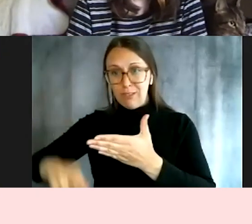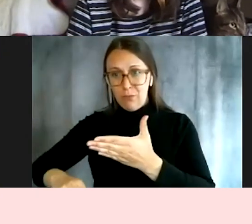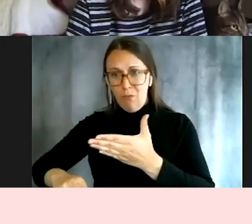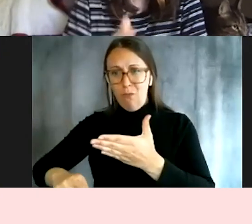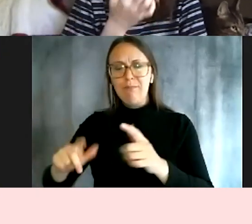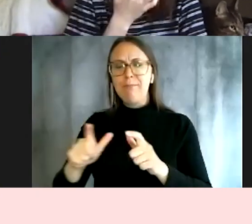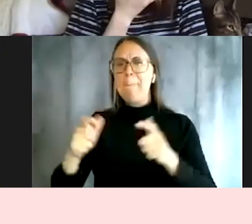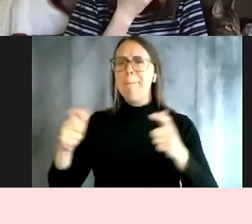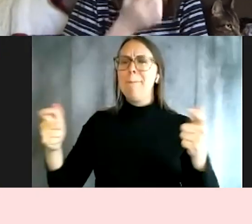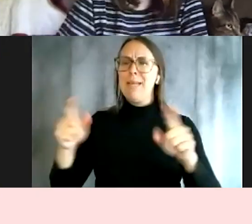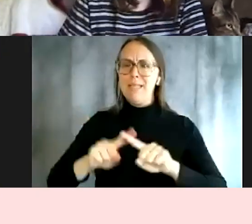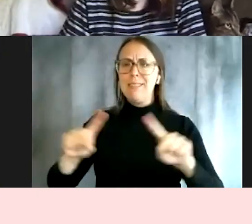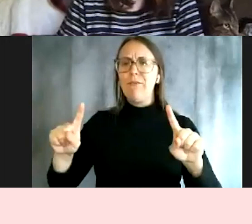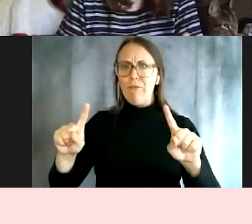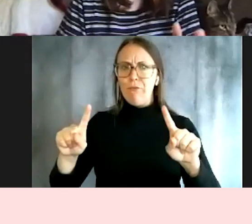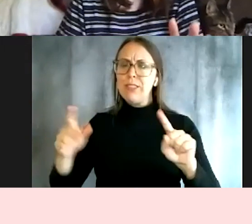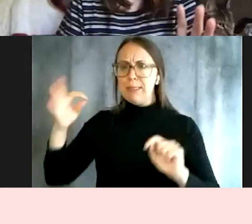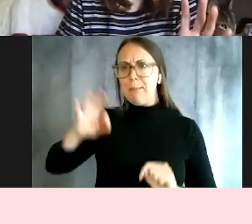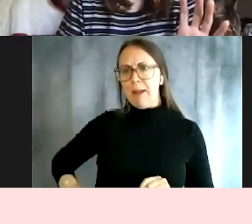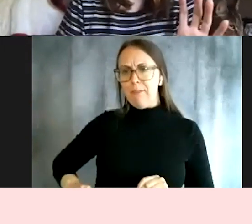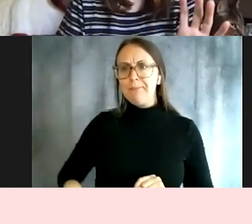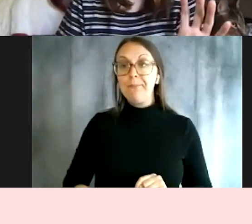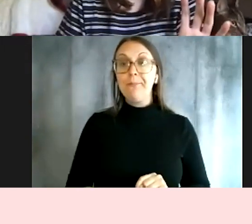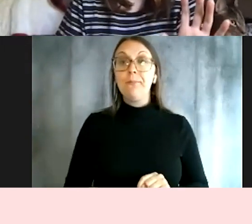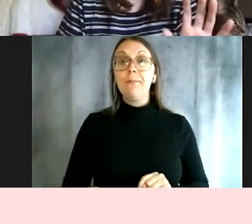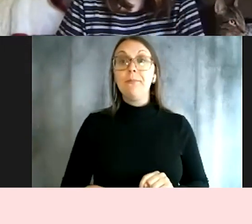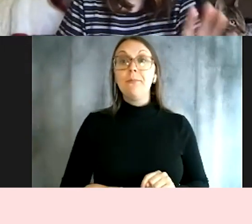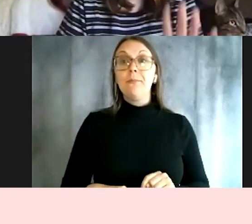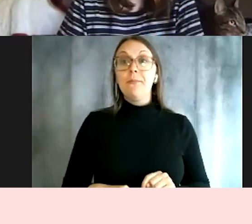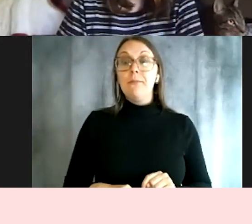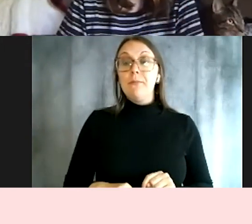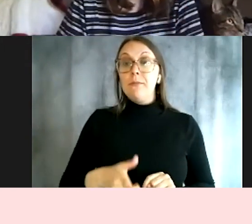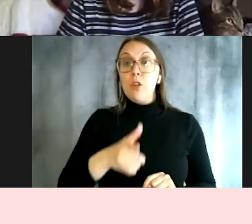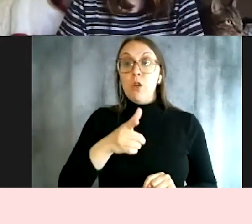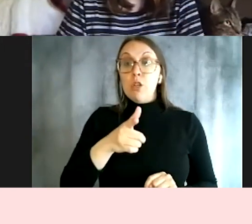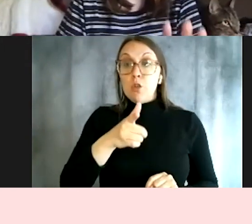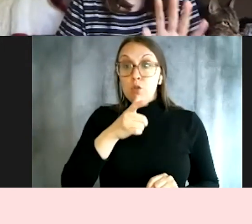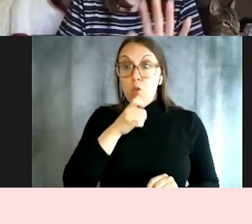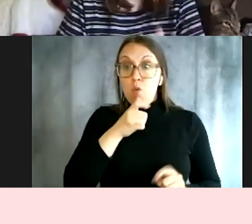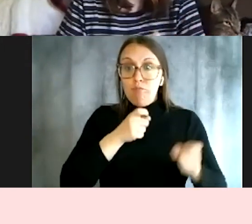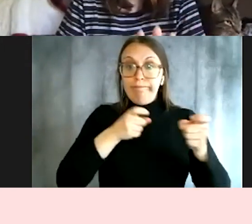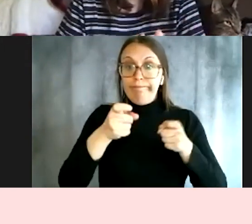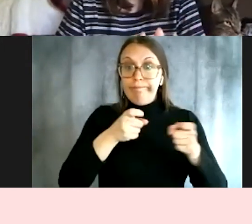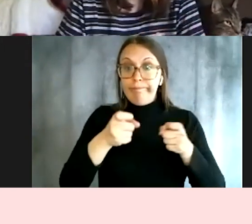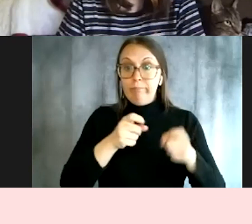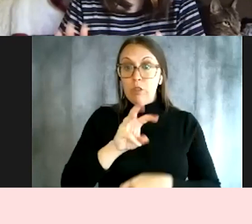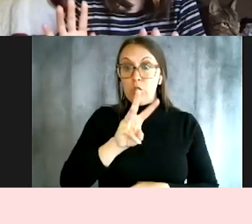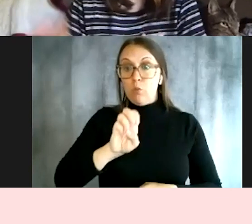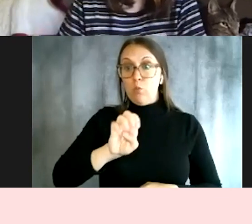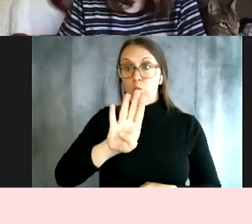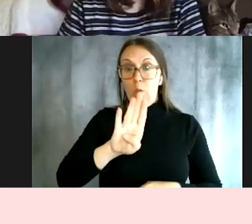Accessibility is governed by the Web Compatibility Accessibility Guidelines